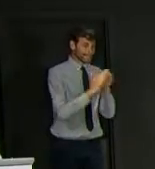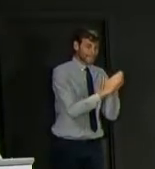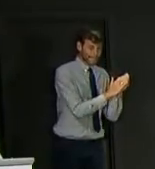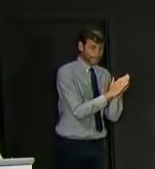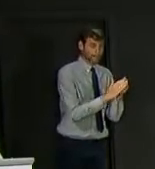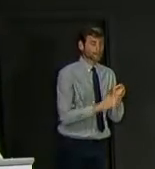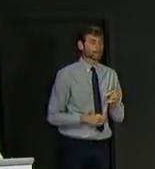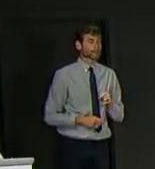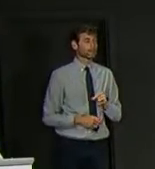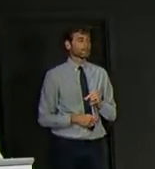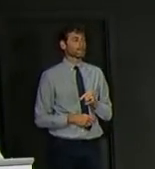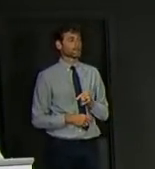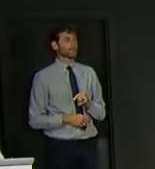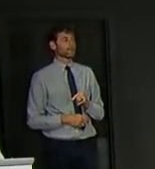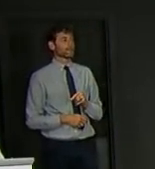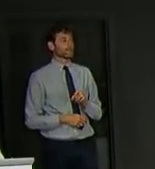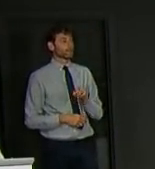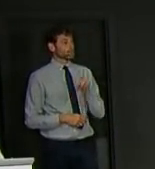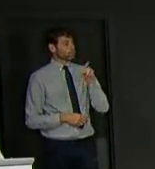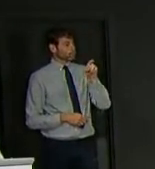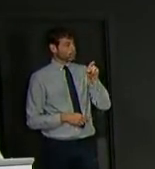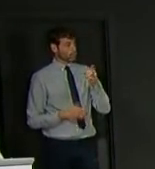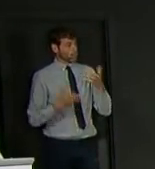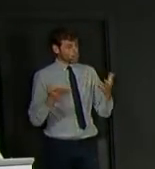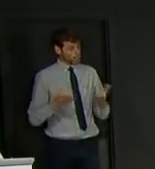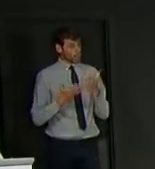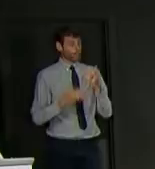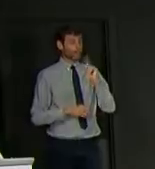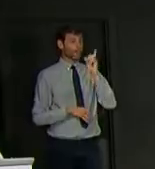or discourage people from going to pharmacies and paying to take these?